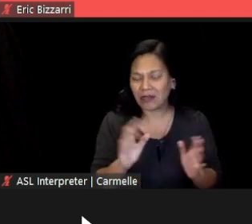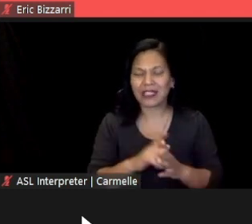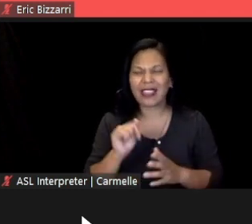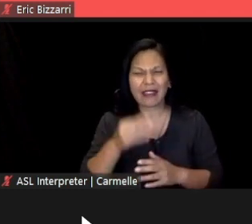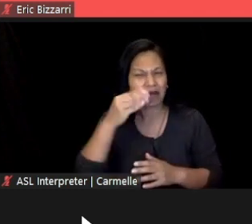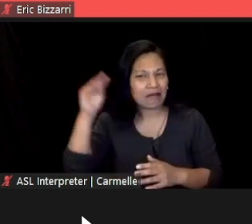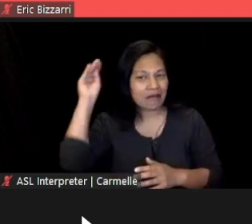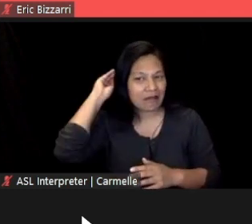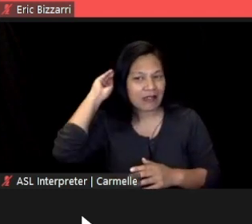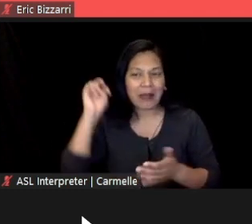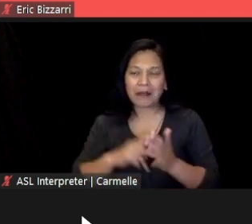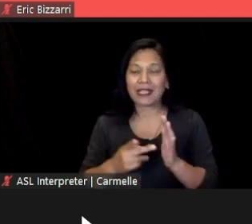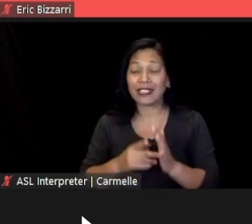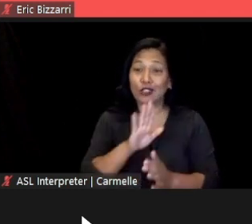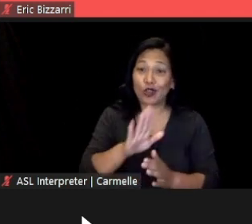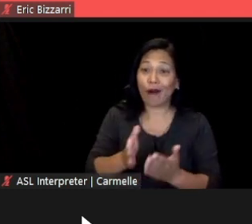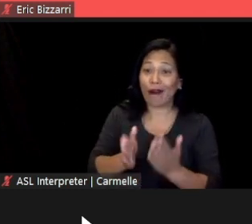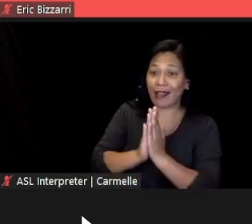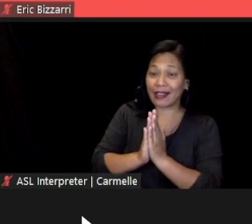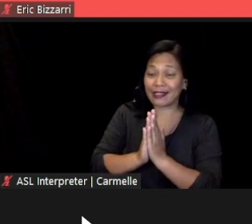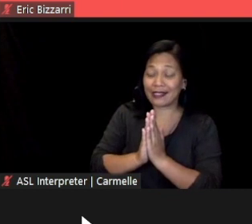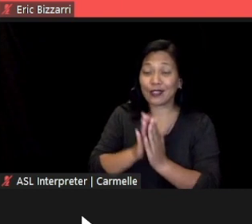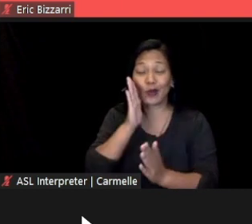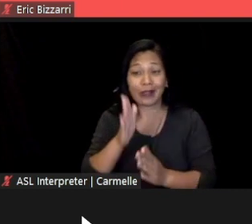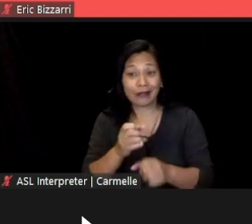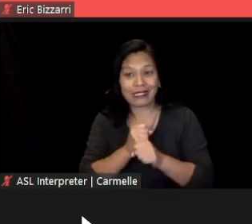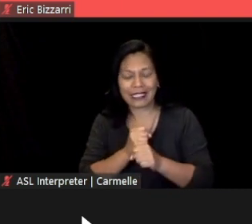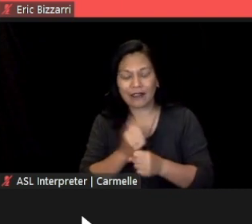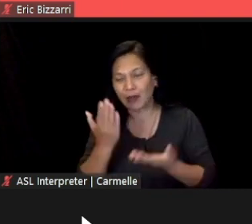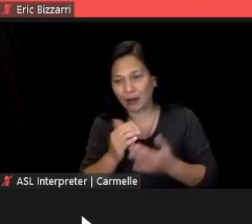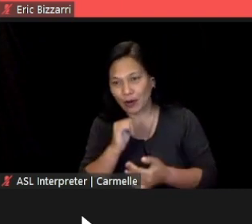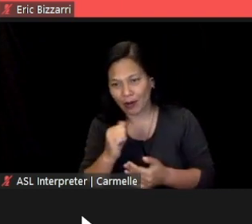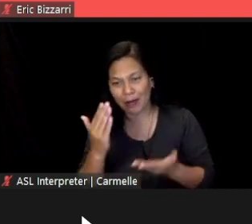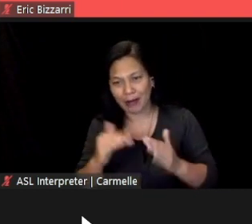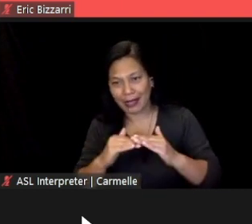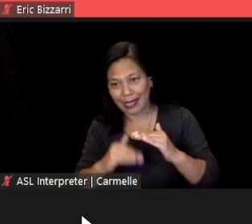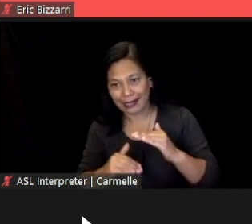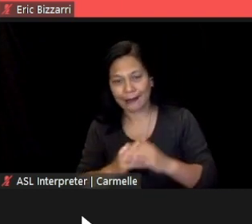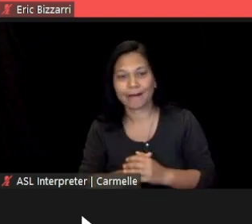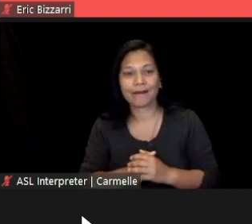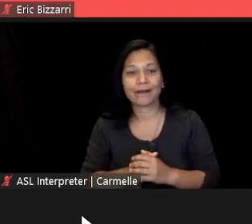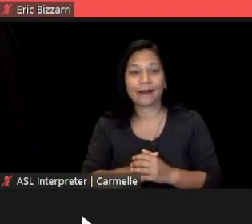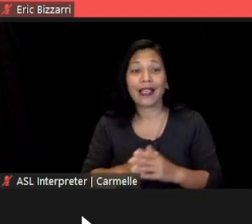You're not always going to get exactly the amount that you want the second way, is a selective program.